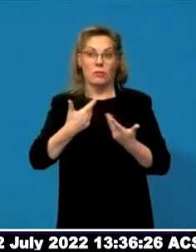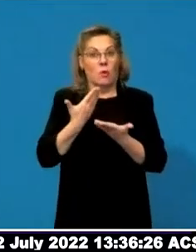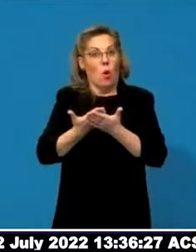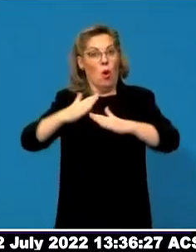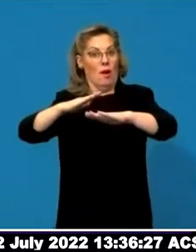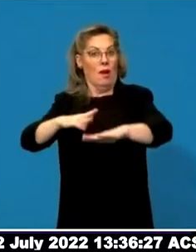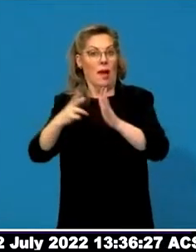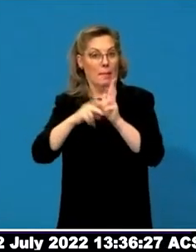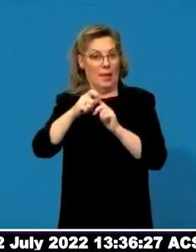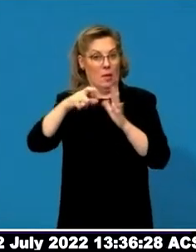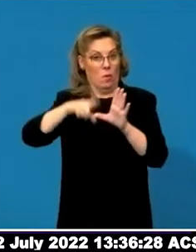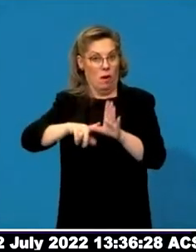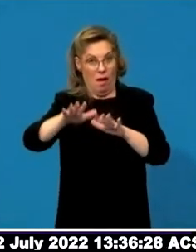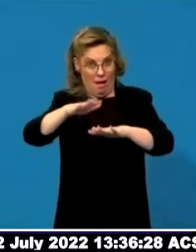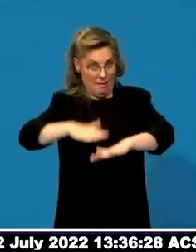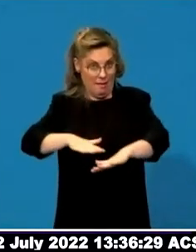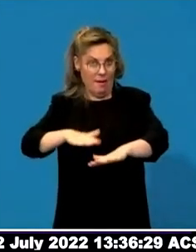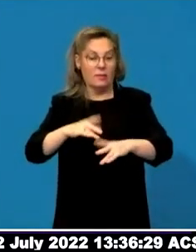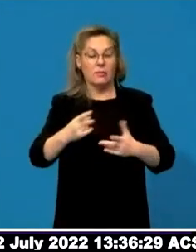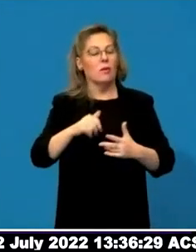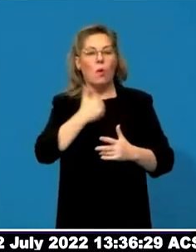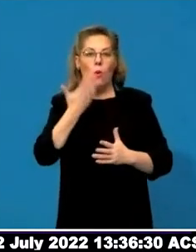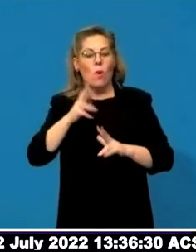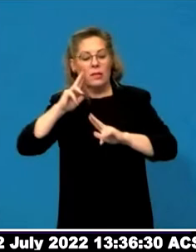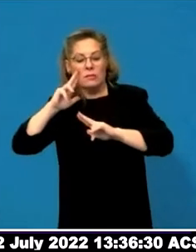MS McMAHON: And the report also says that about a third of the children